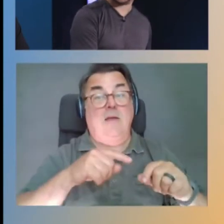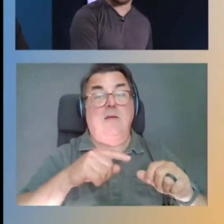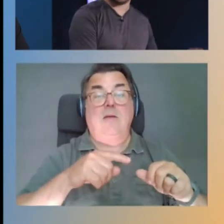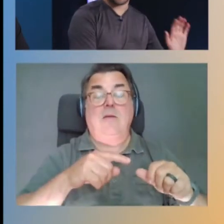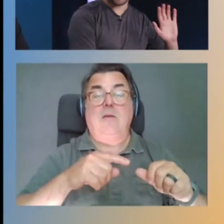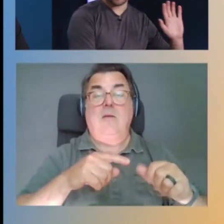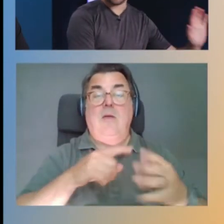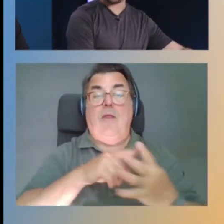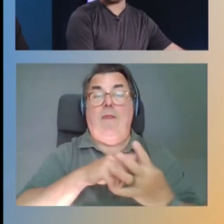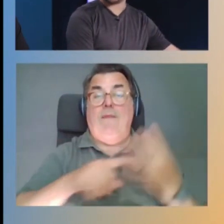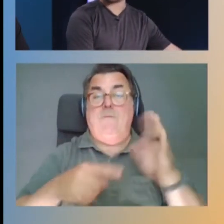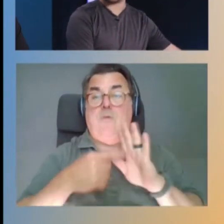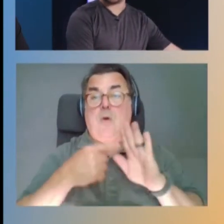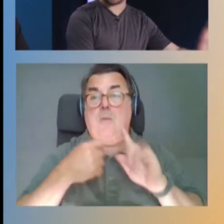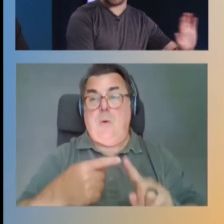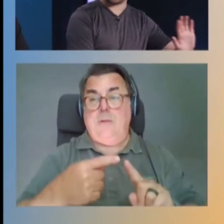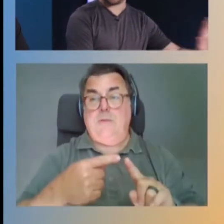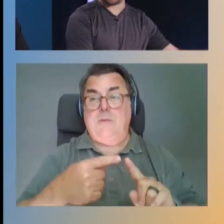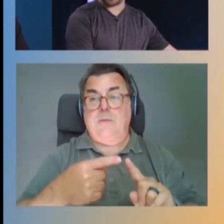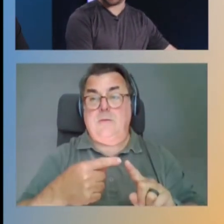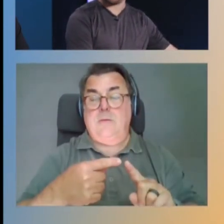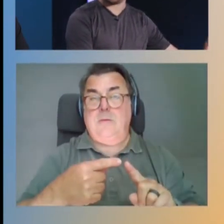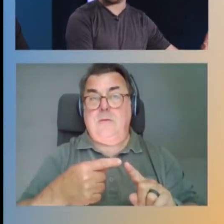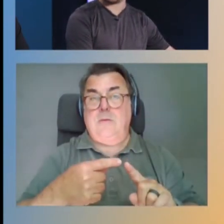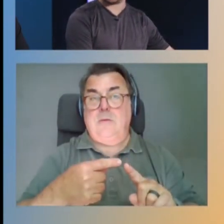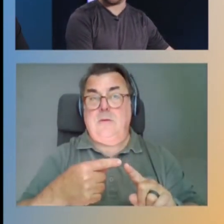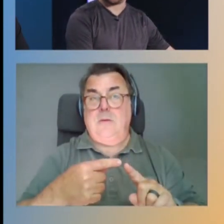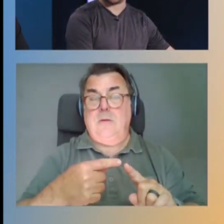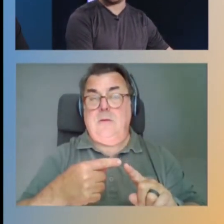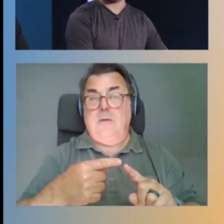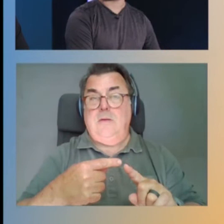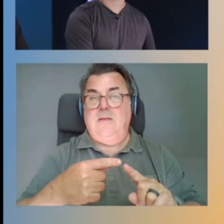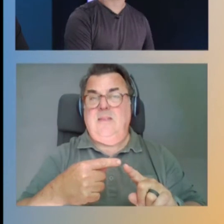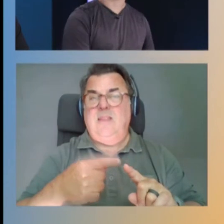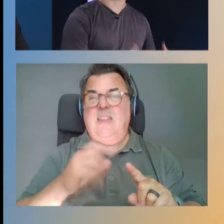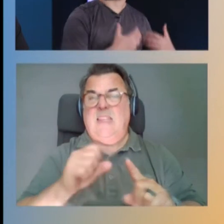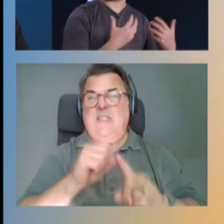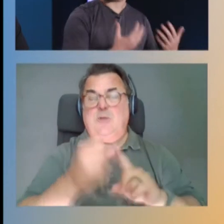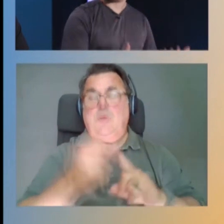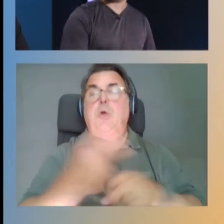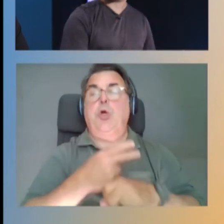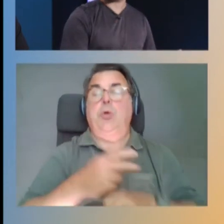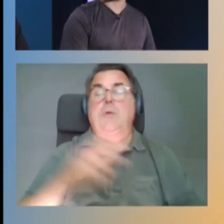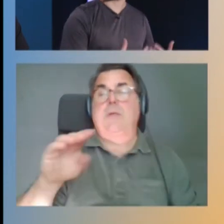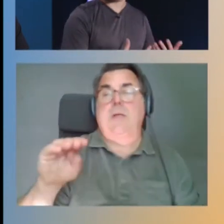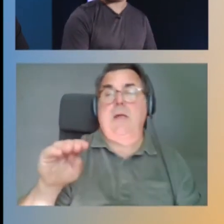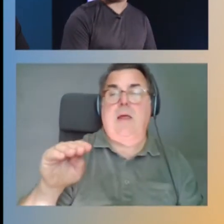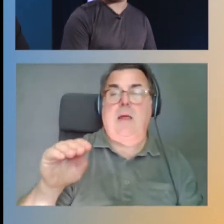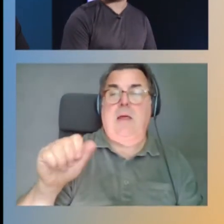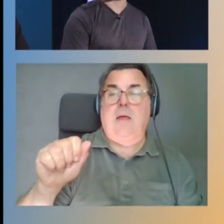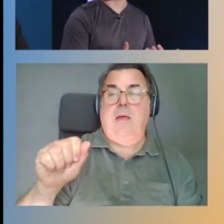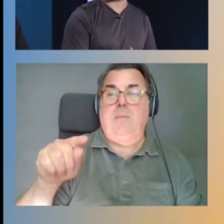with only the matrix multiplies being done in bfloat16. So this run is going to be slower